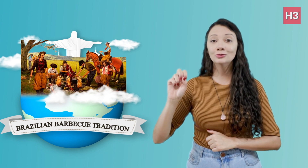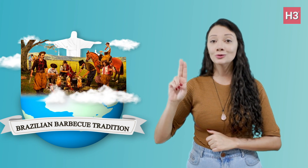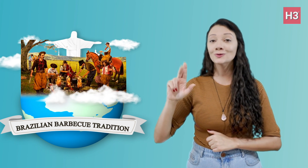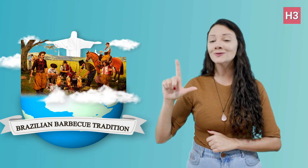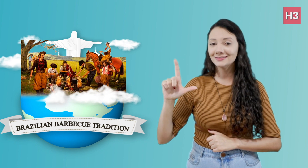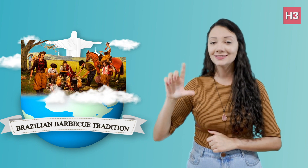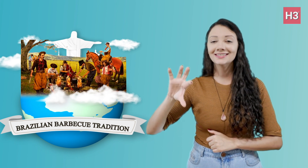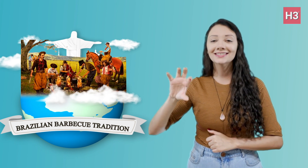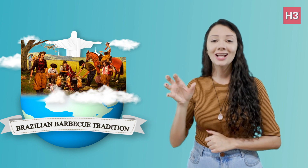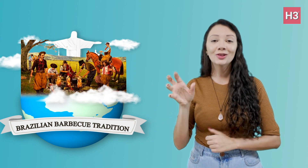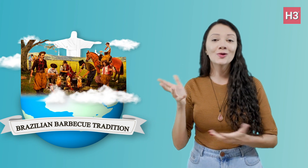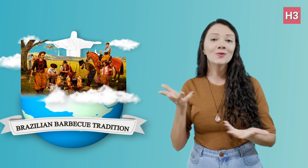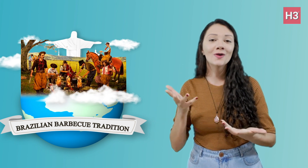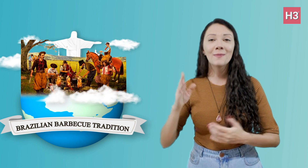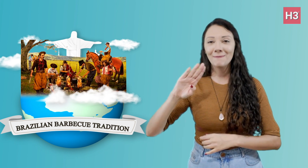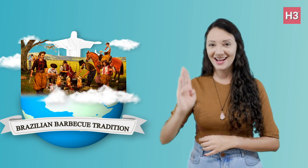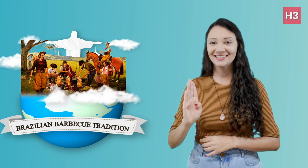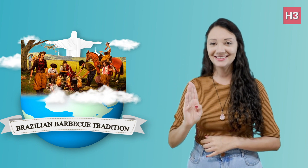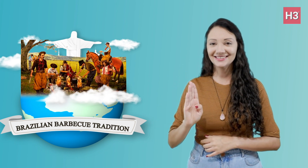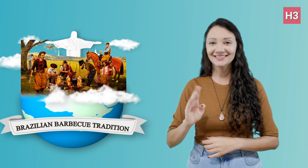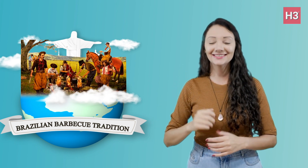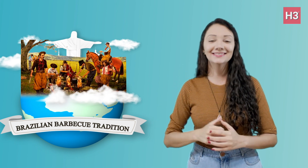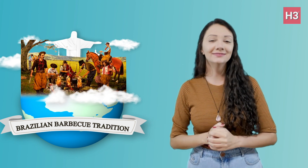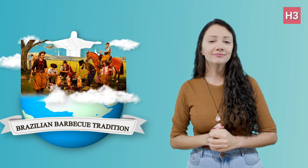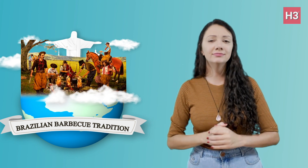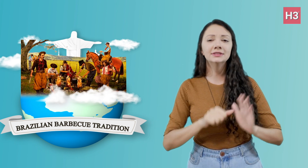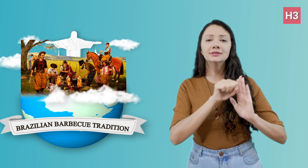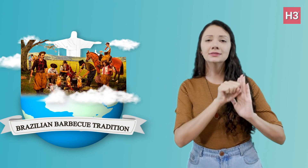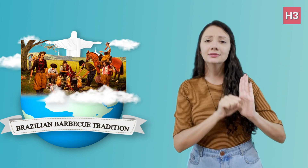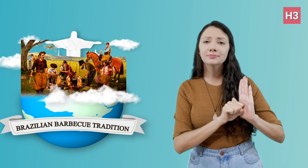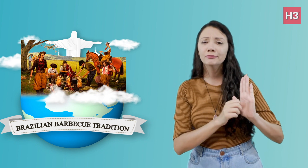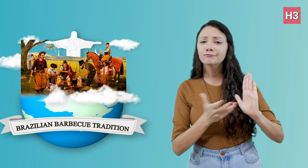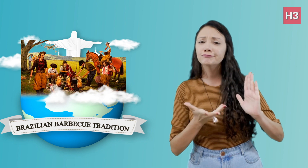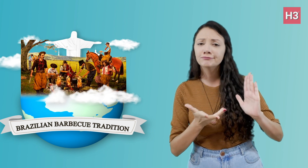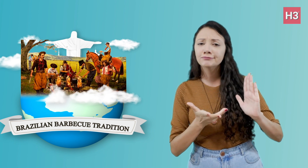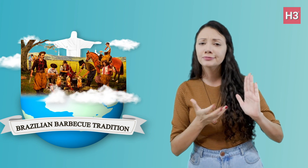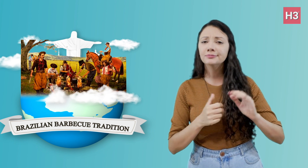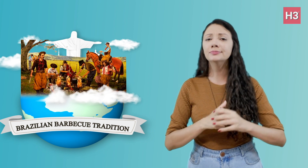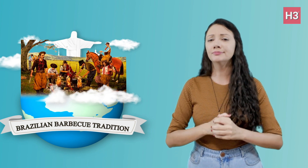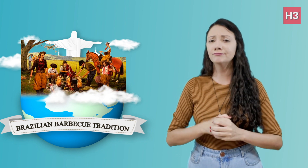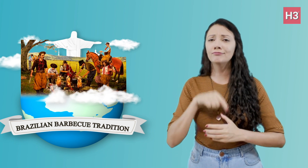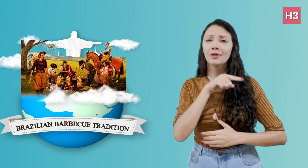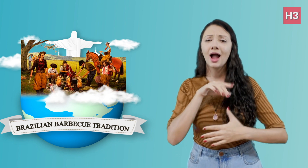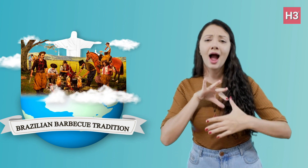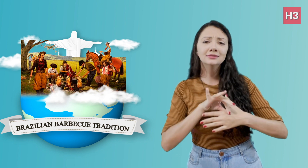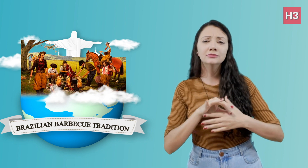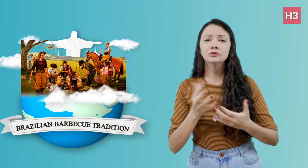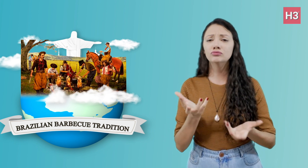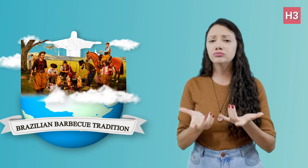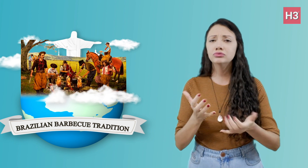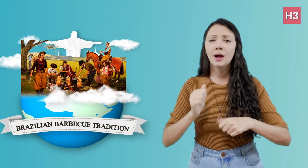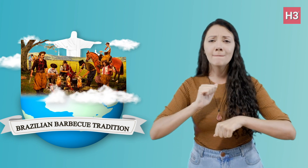of Rio Grande do Sul would roast meat over